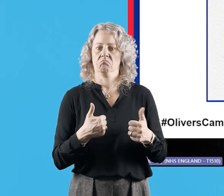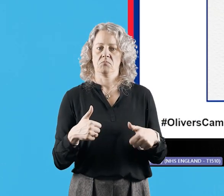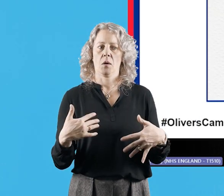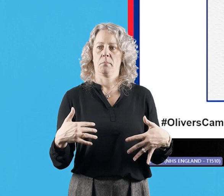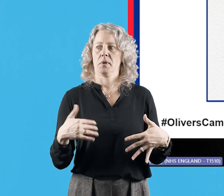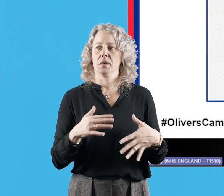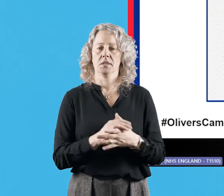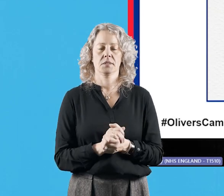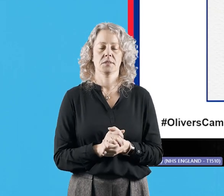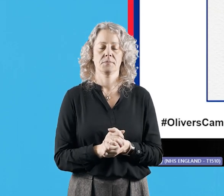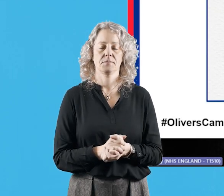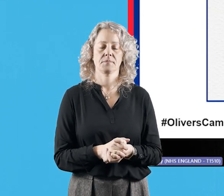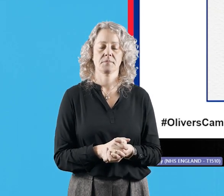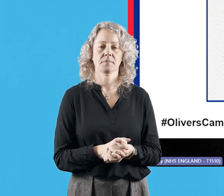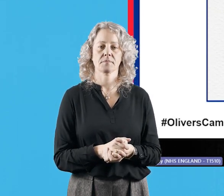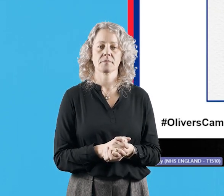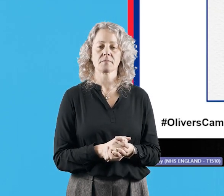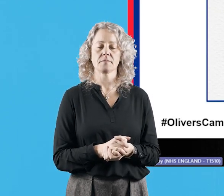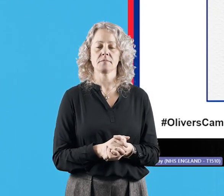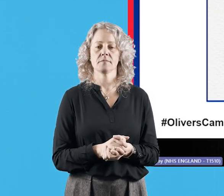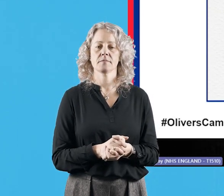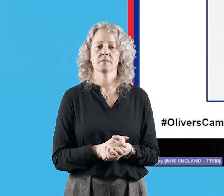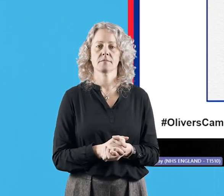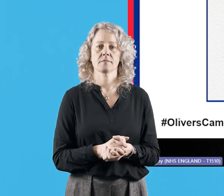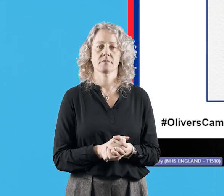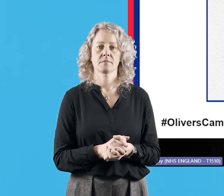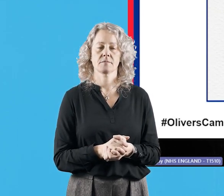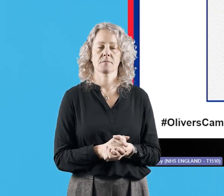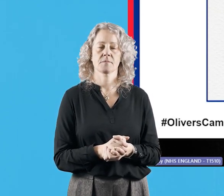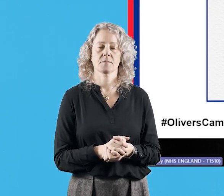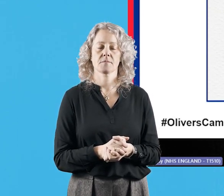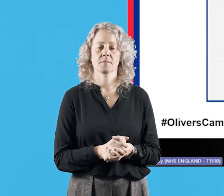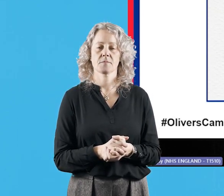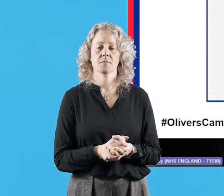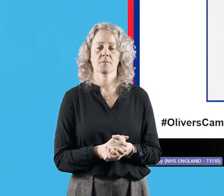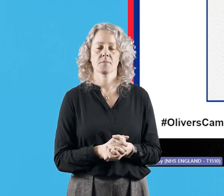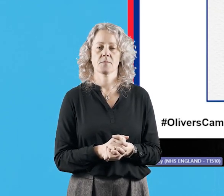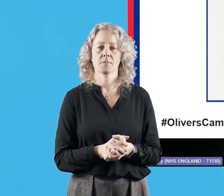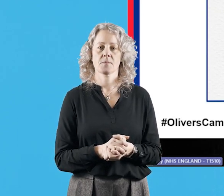which is you know again pretty amazing and that's Paul who will be speaking later.